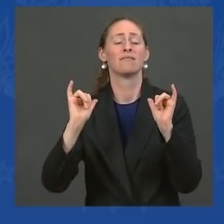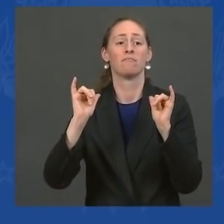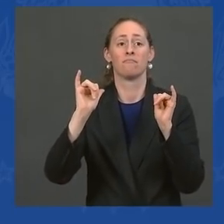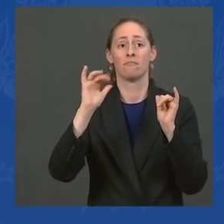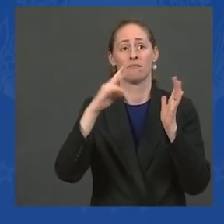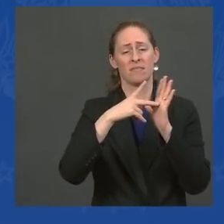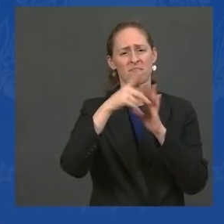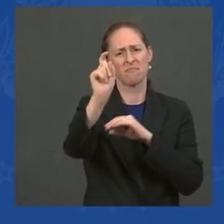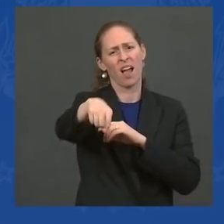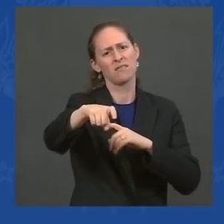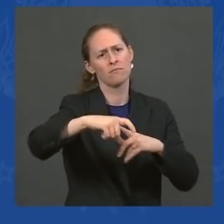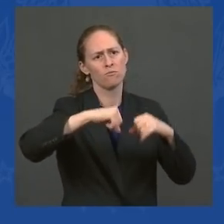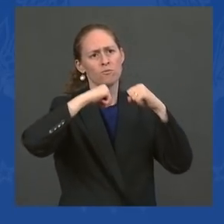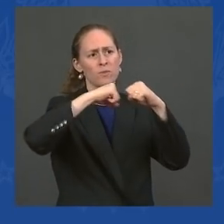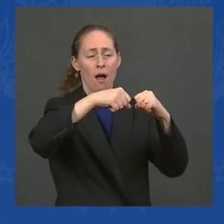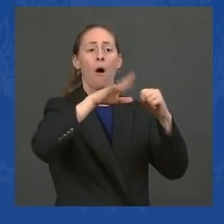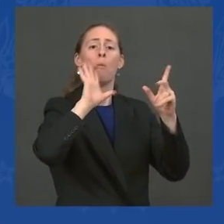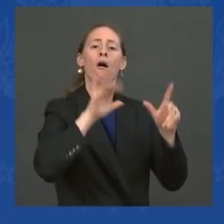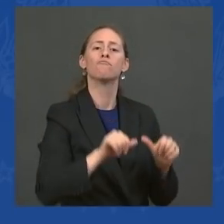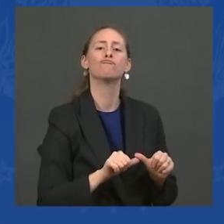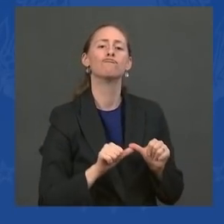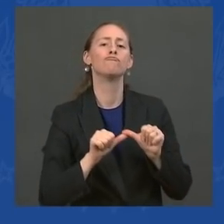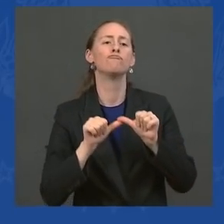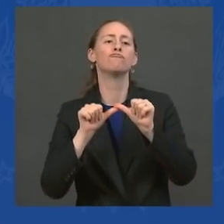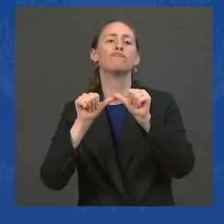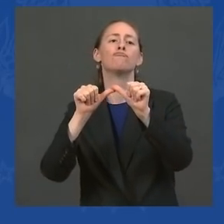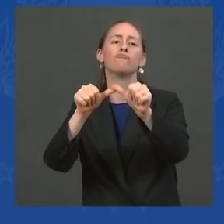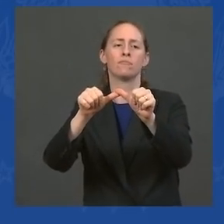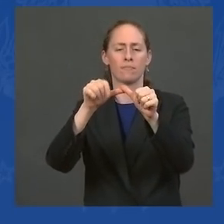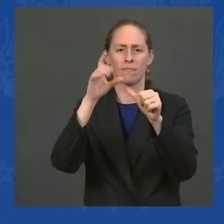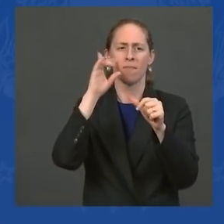for every American and every child of the world.